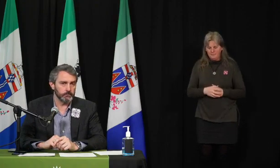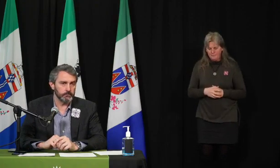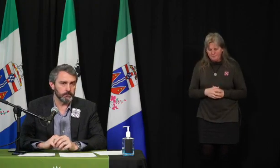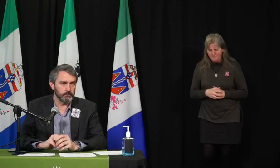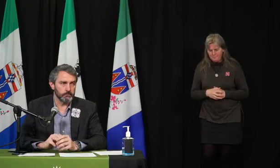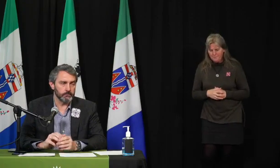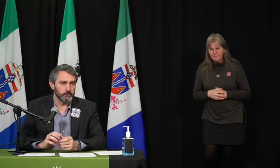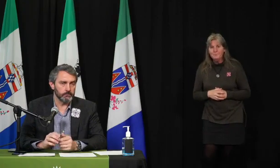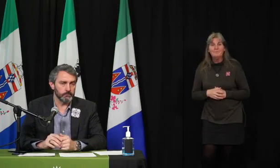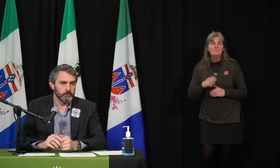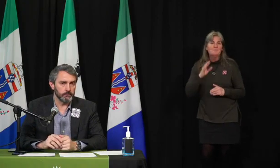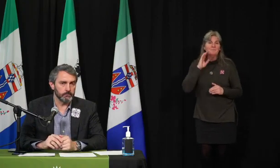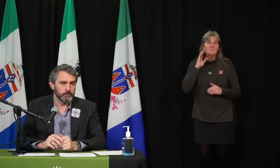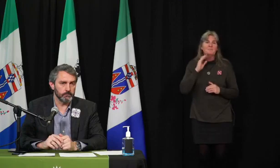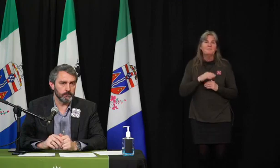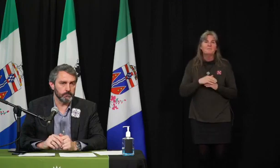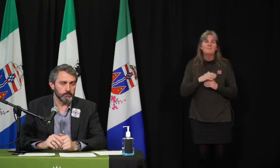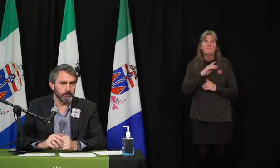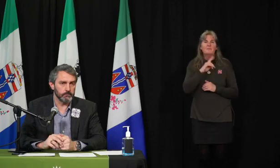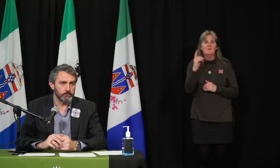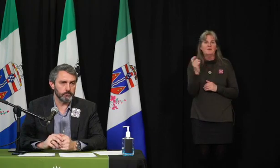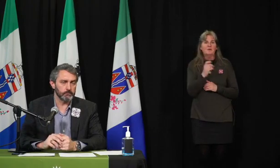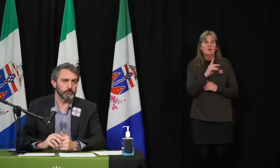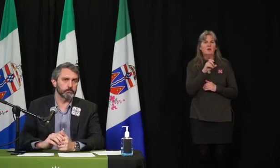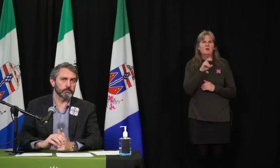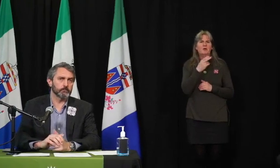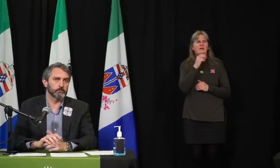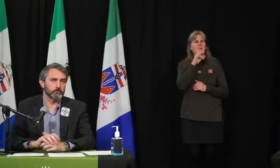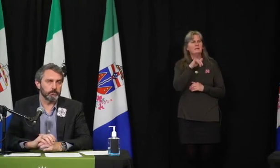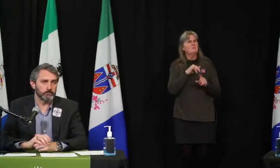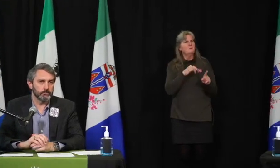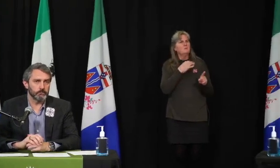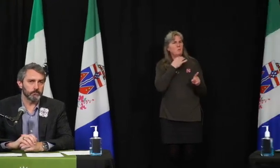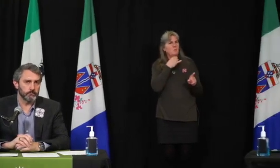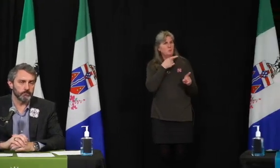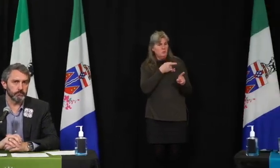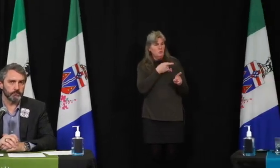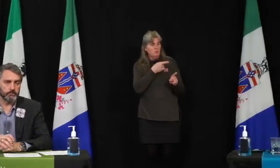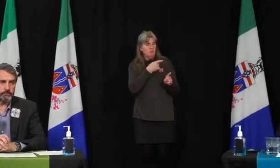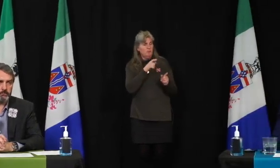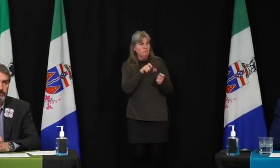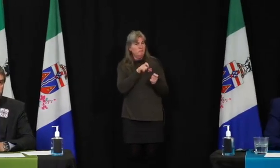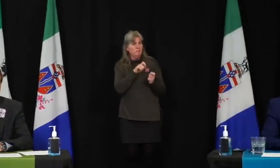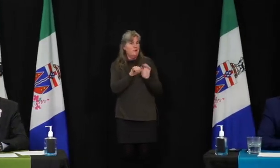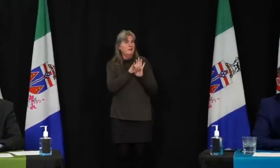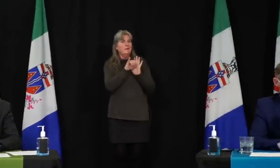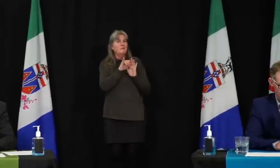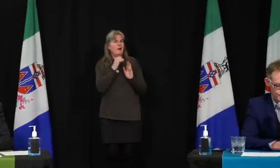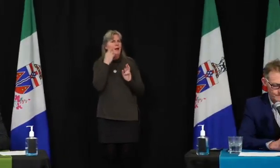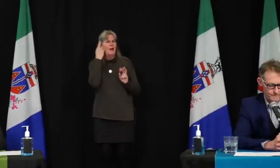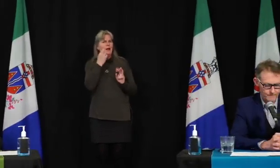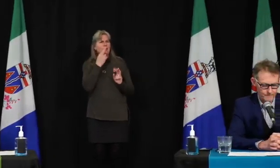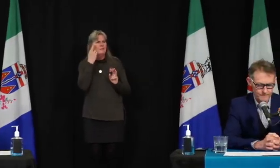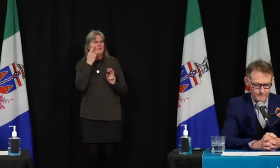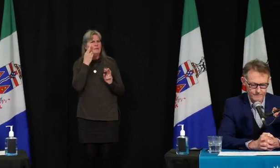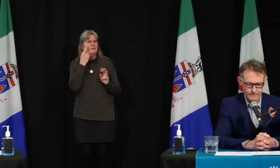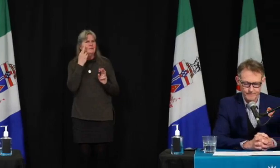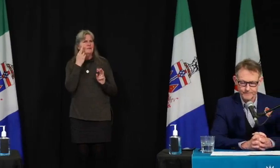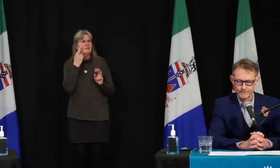for Doctor Hanley. Have you identified any specific reasons for the deaths in regars